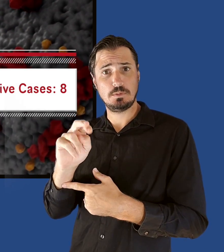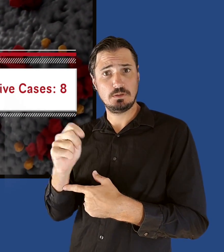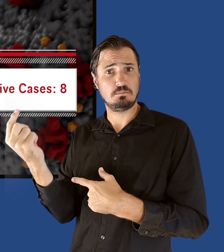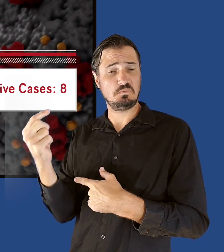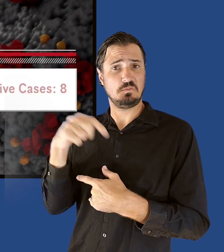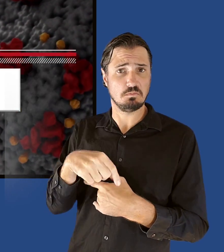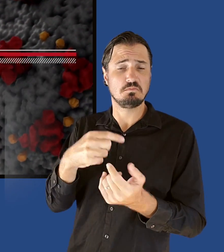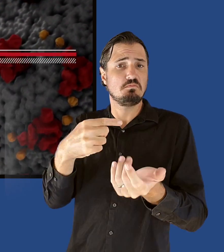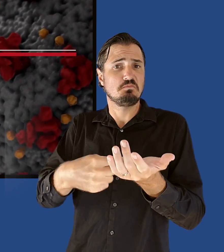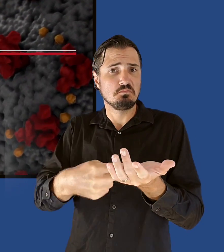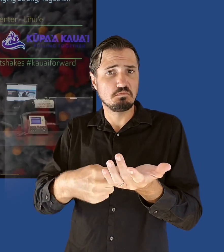Mahalo, Mayor.